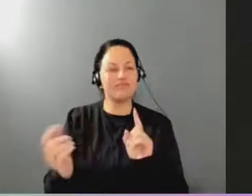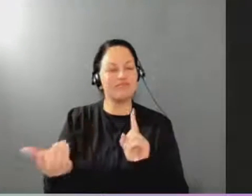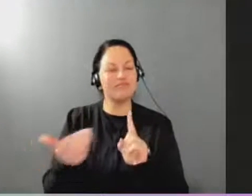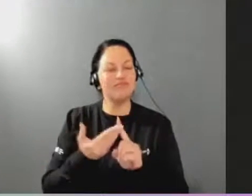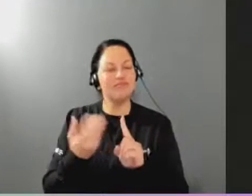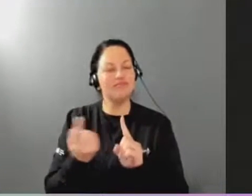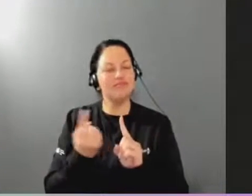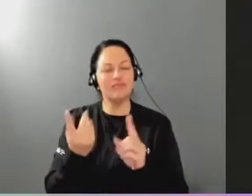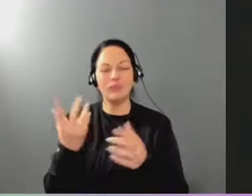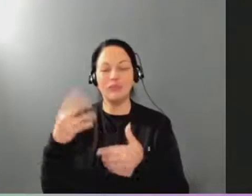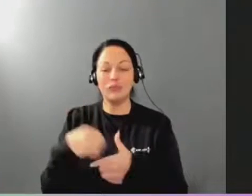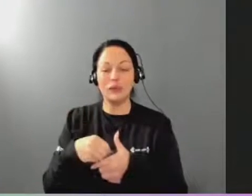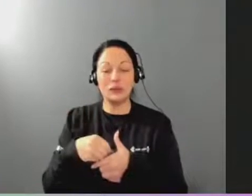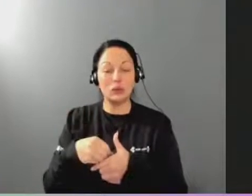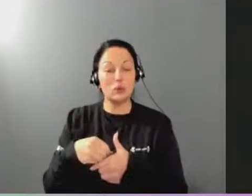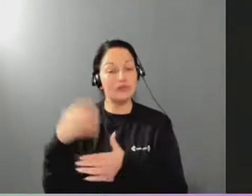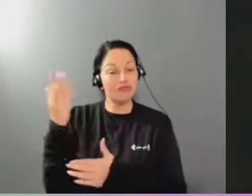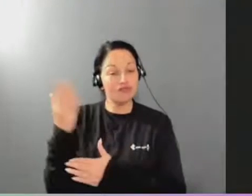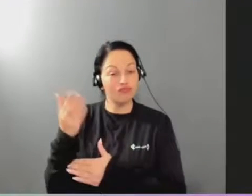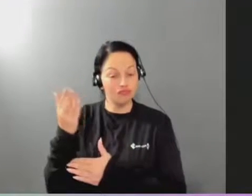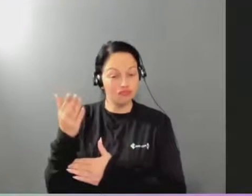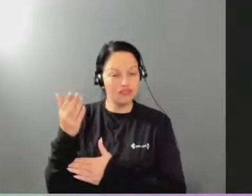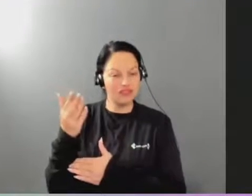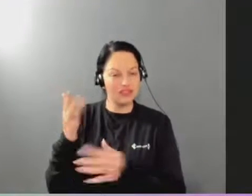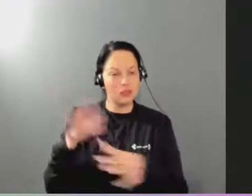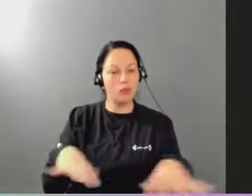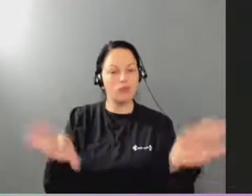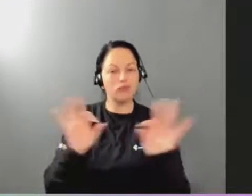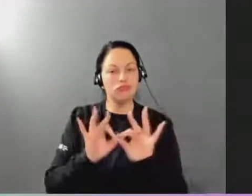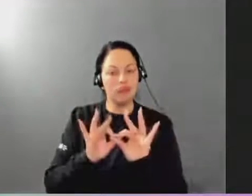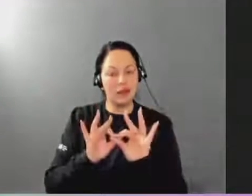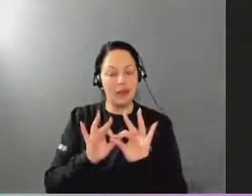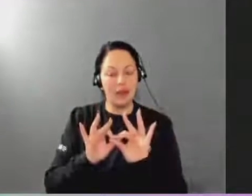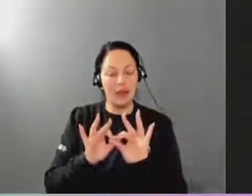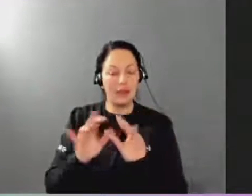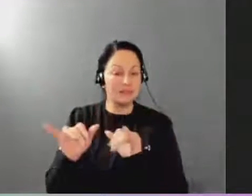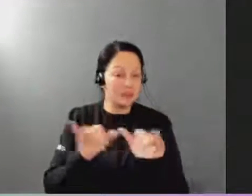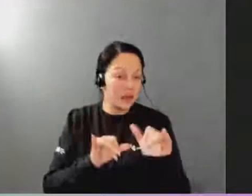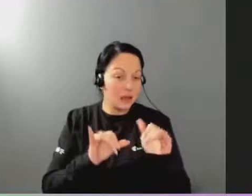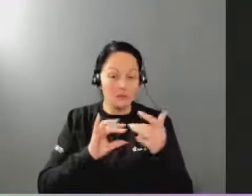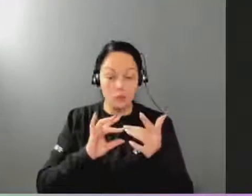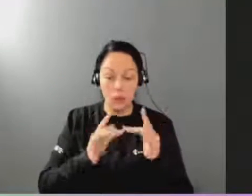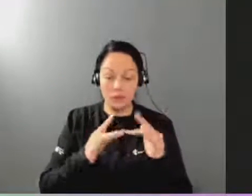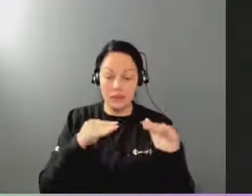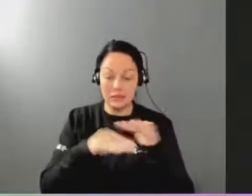inclusive speaking? [Michael Harshbarger] I don't see a lot of difference between trying to convince someone that